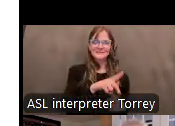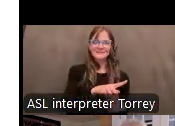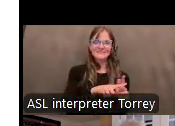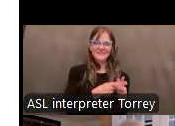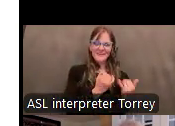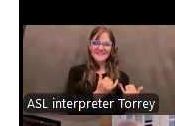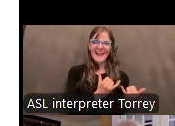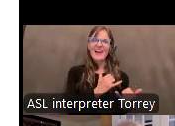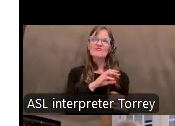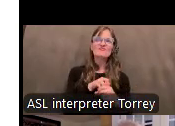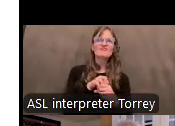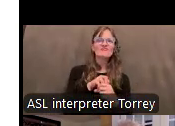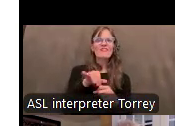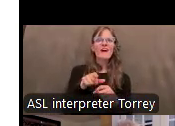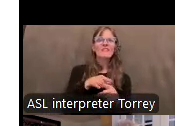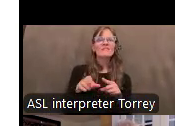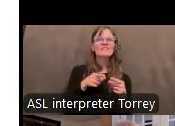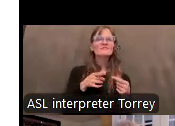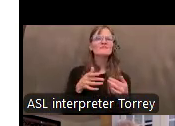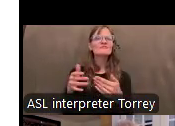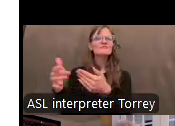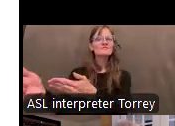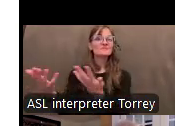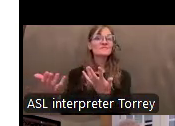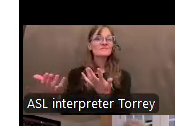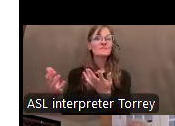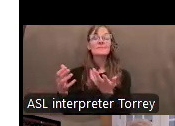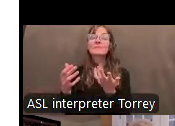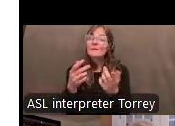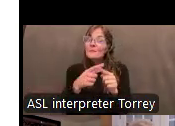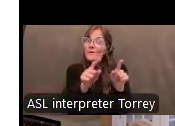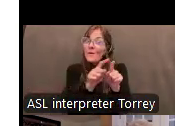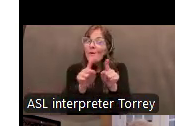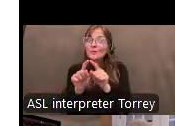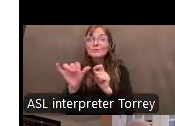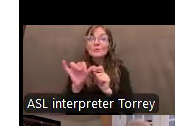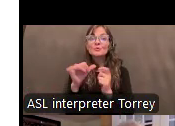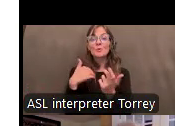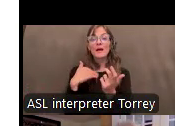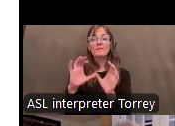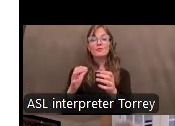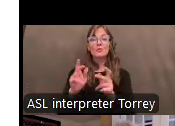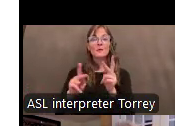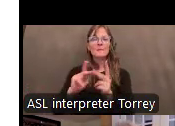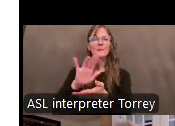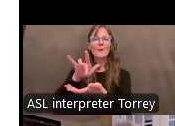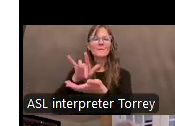of mid-career workers who are motivated by the possibility of giving back to their communities.